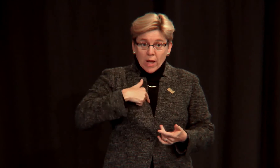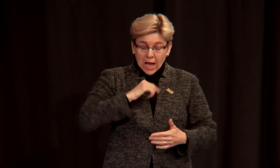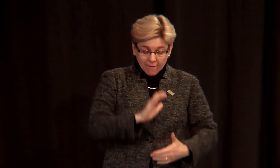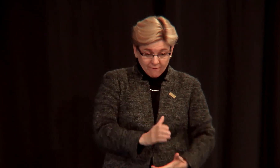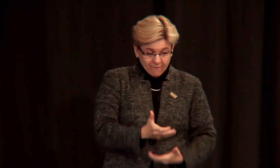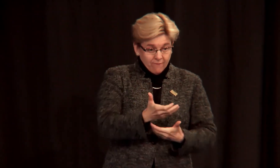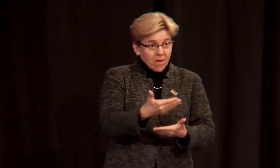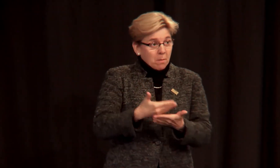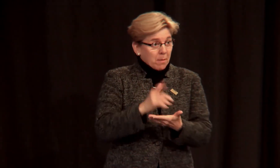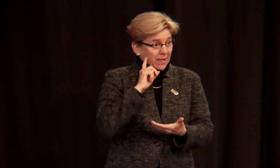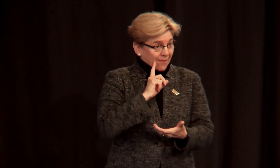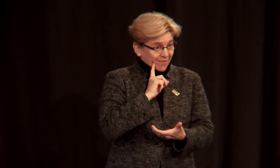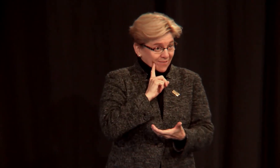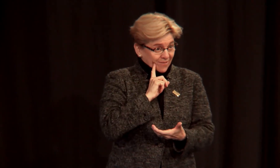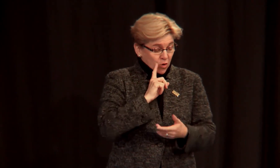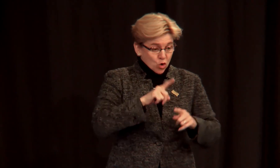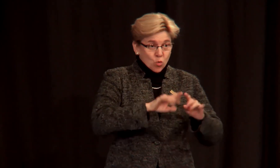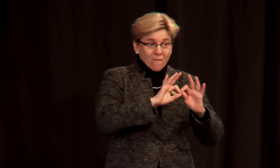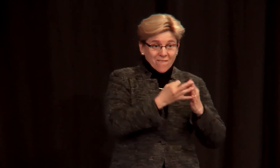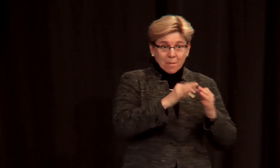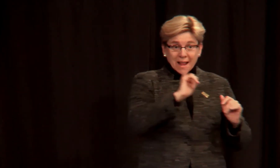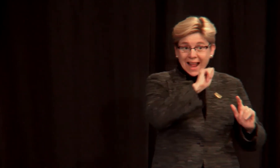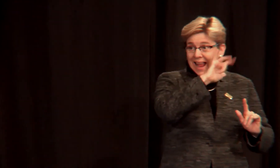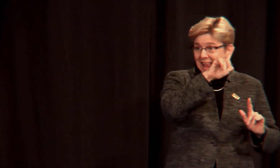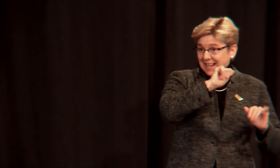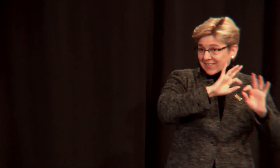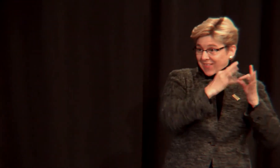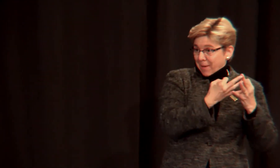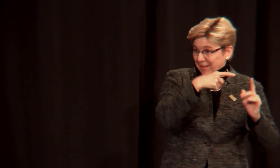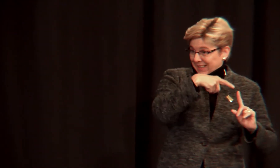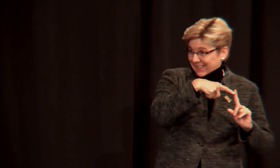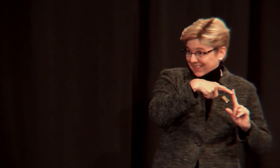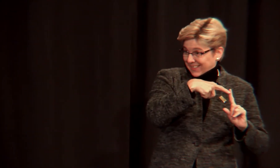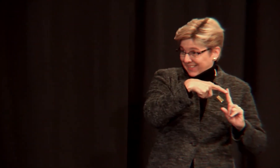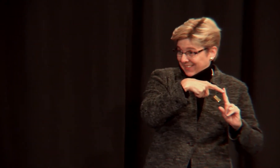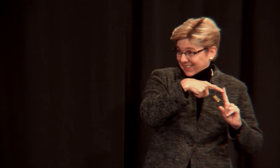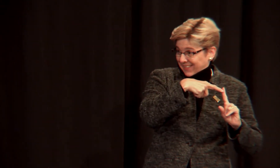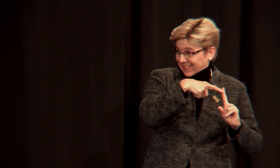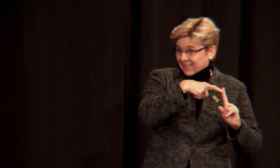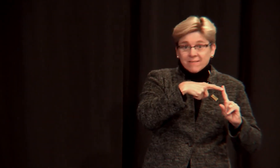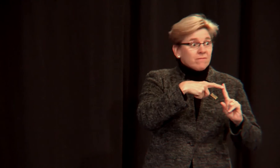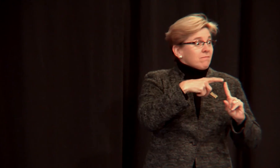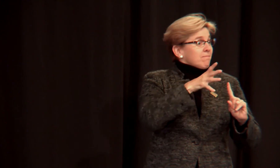So what if we were able to provide a baby who is deaf the kind of language